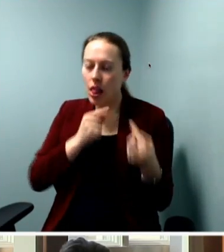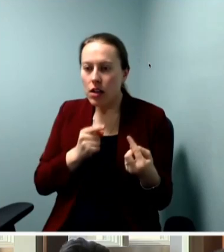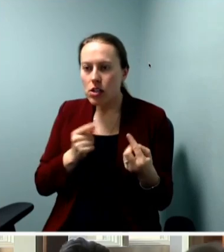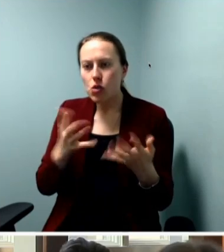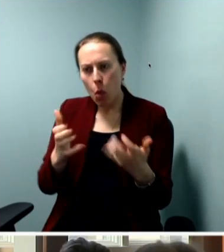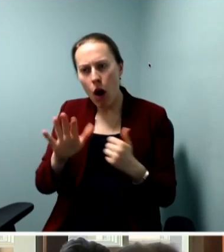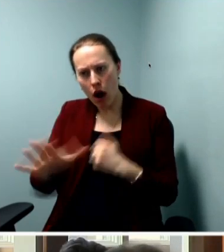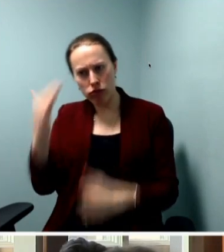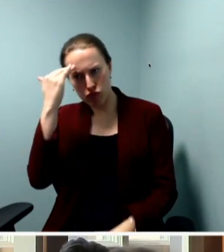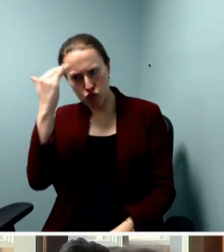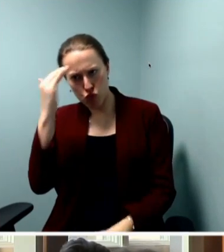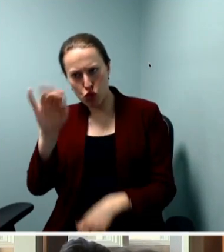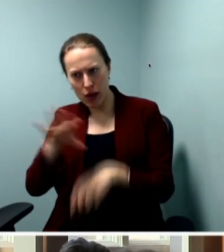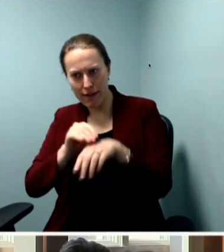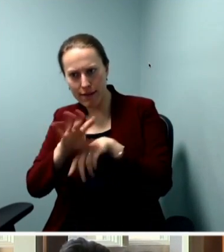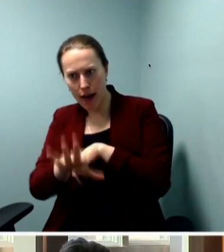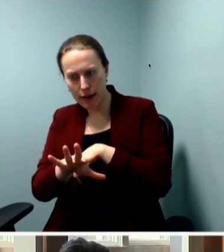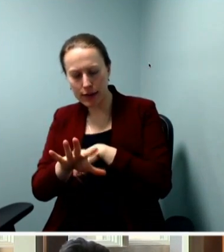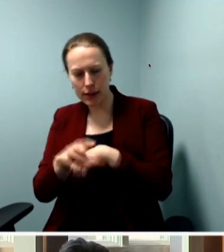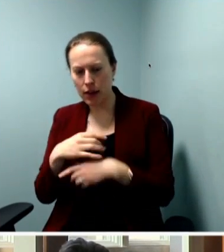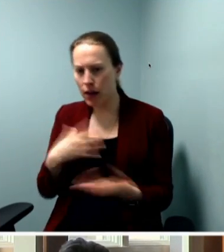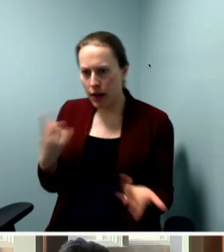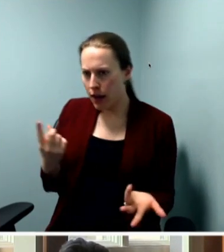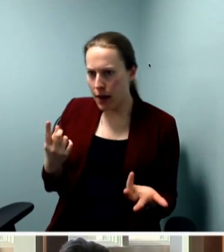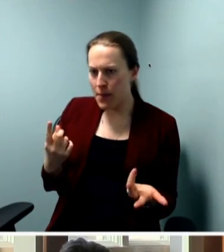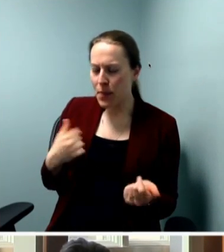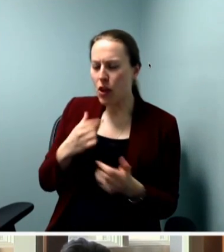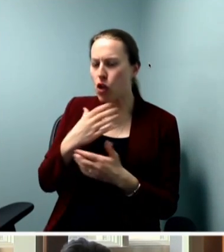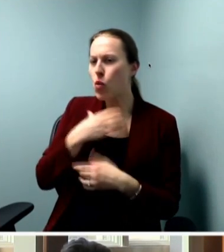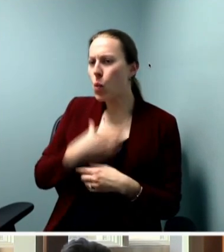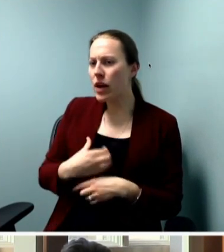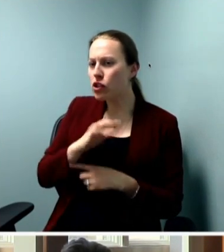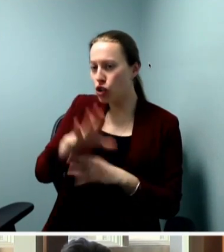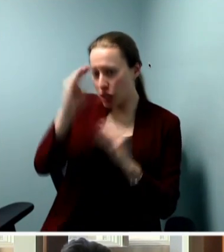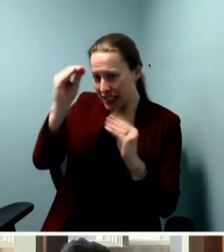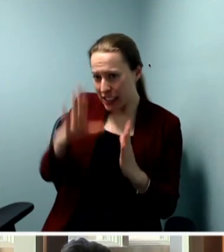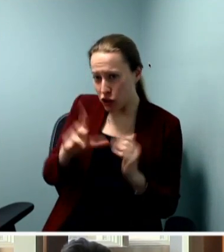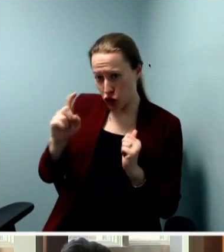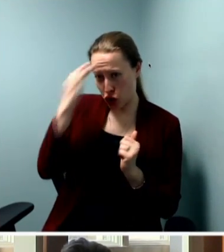What they need to know, what you wish your teachers had known, way back when.